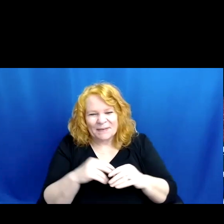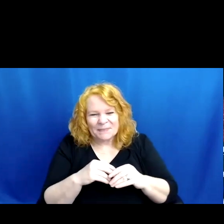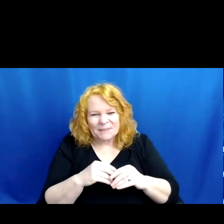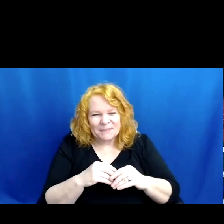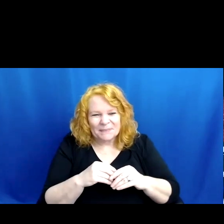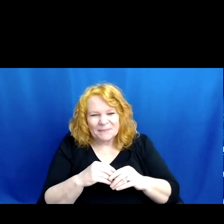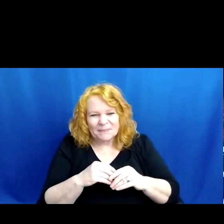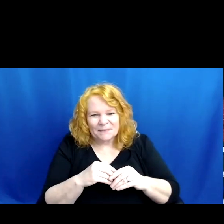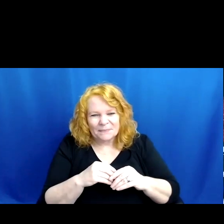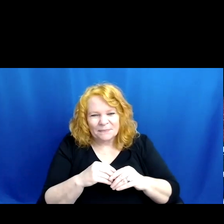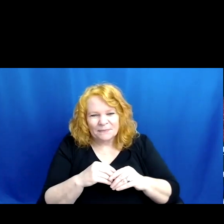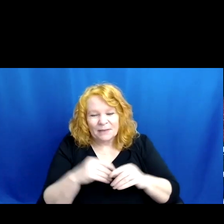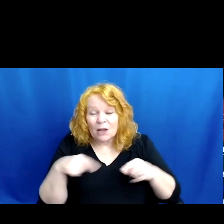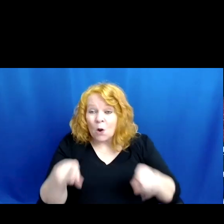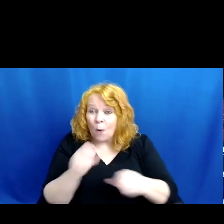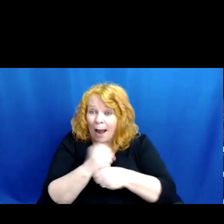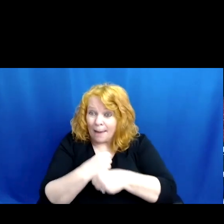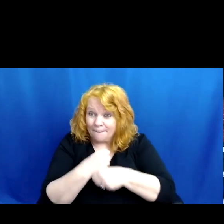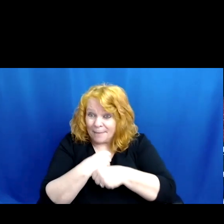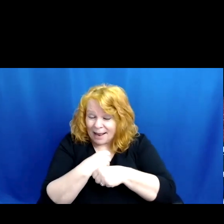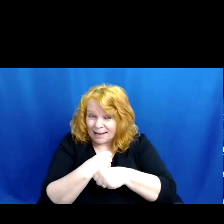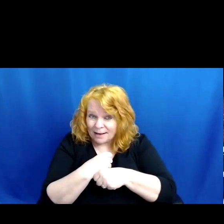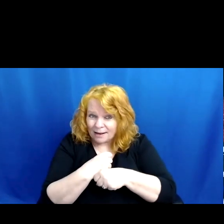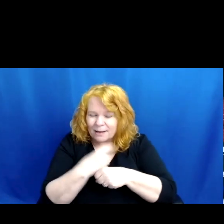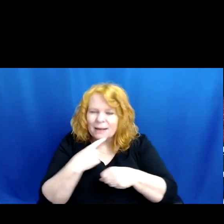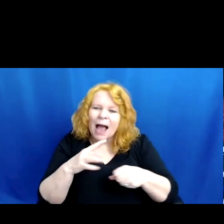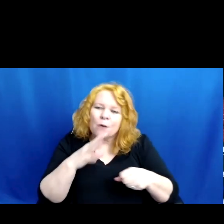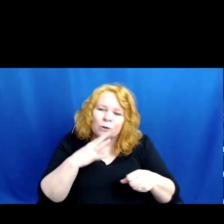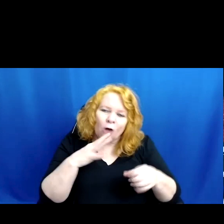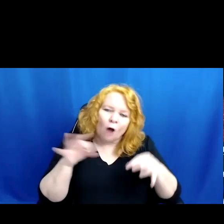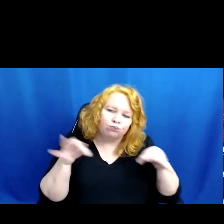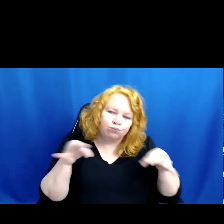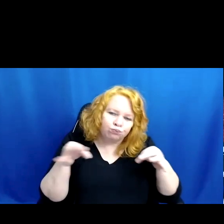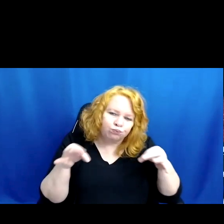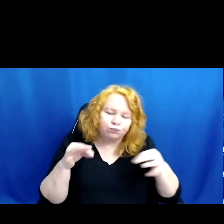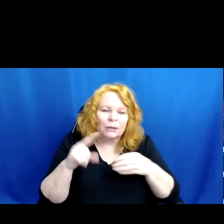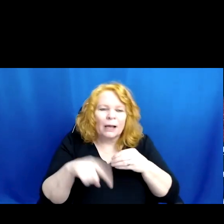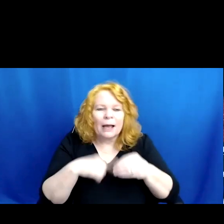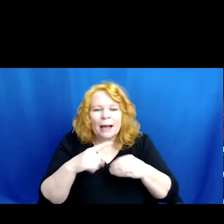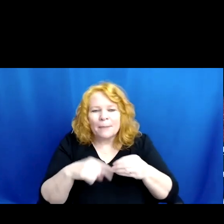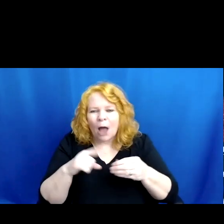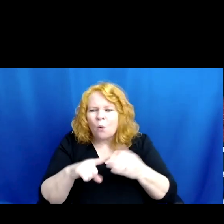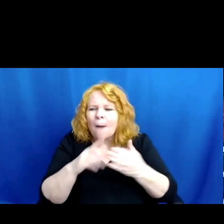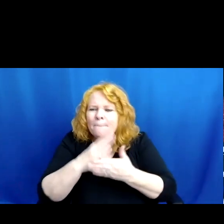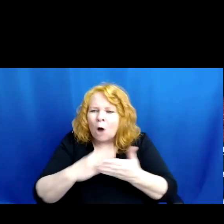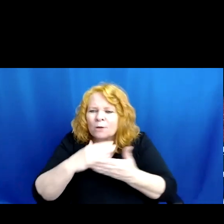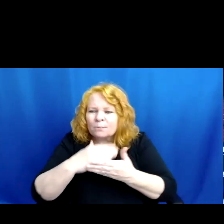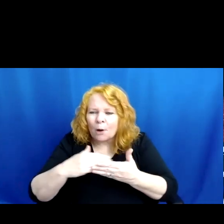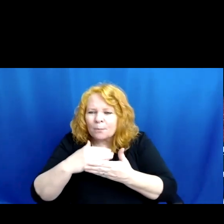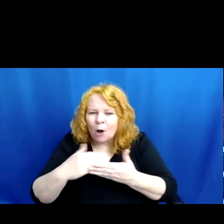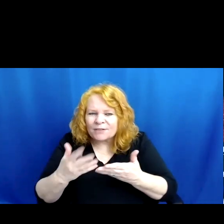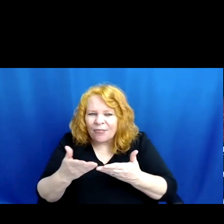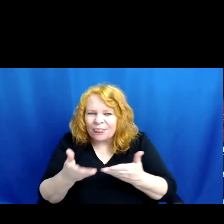While I am making the craft I want to talk about the elements that underpin the story